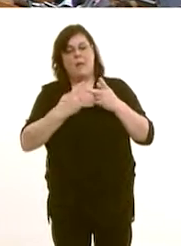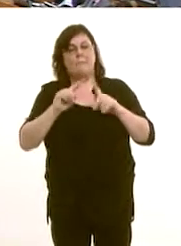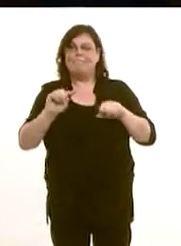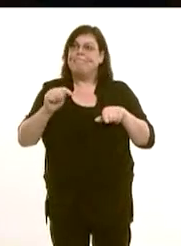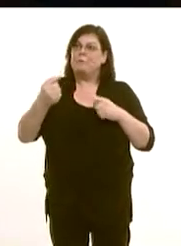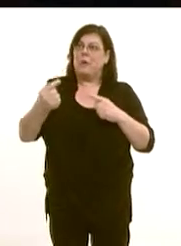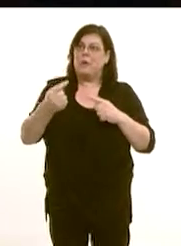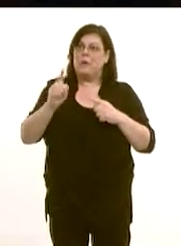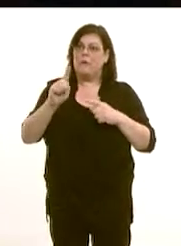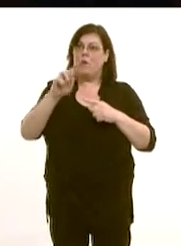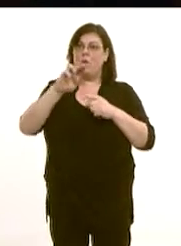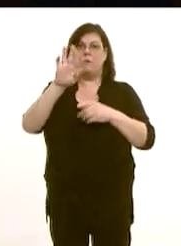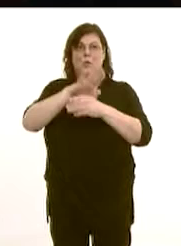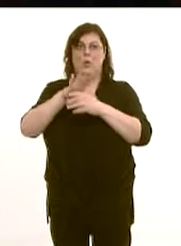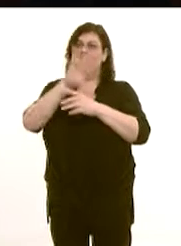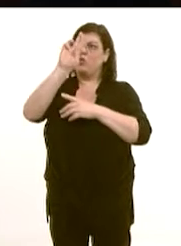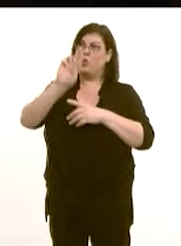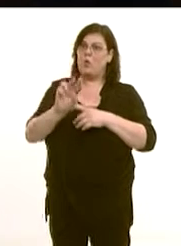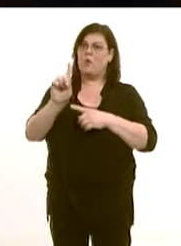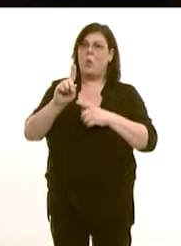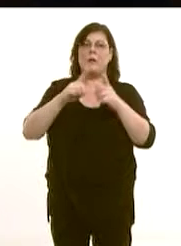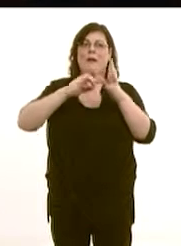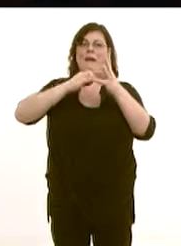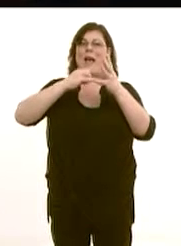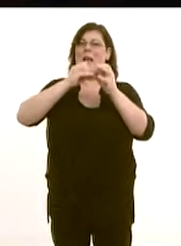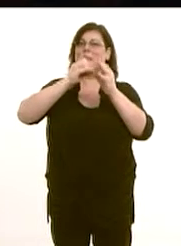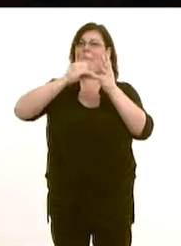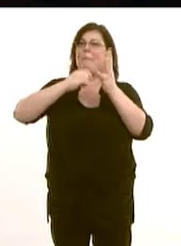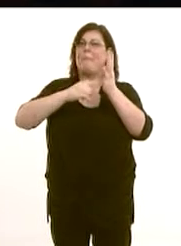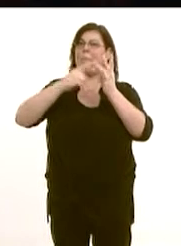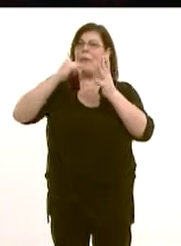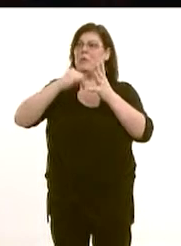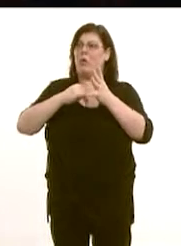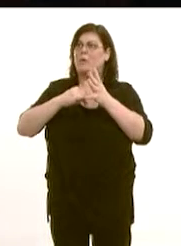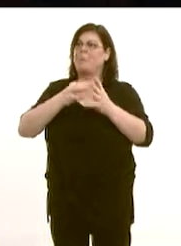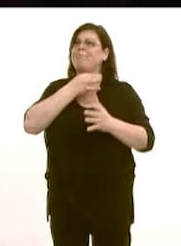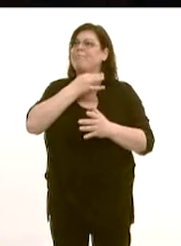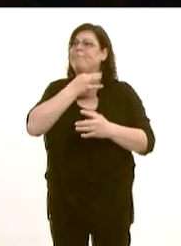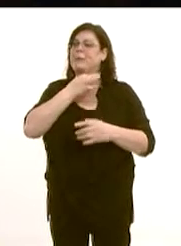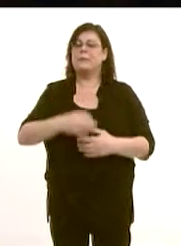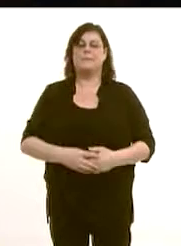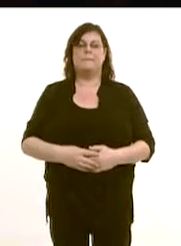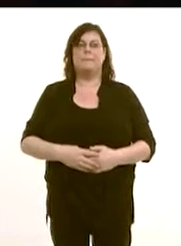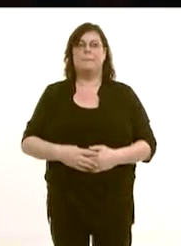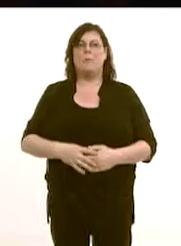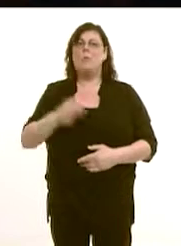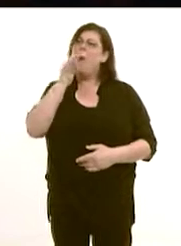the condition of our schools is asbestos. So, can I ask you therefore ? It’s clear that there is a special working group that’s